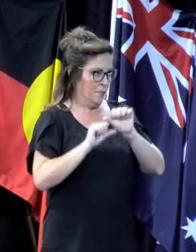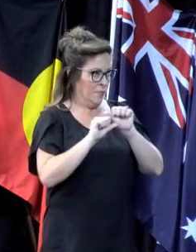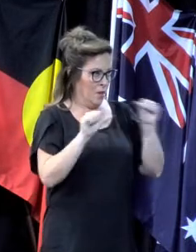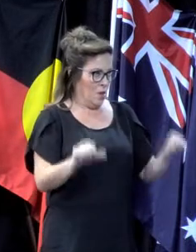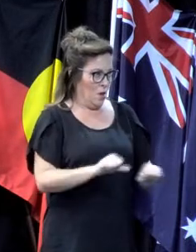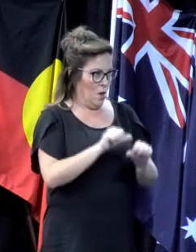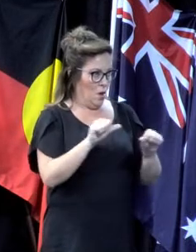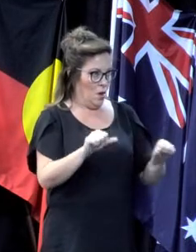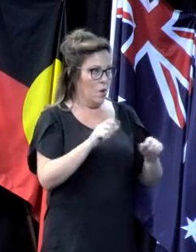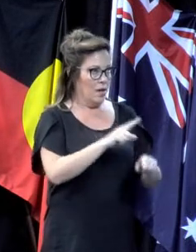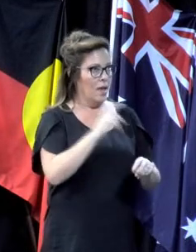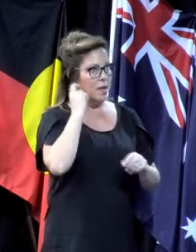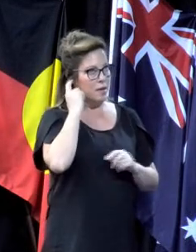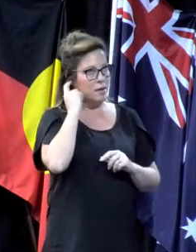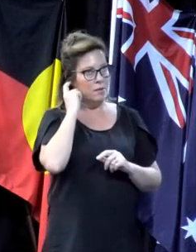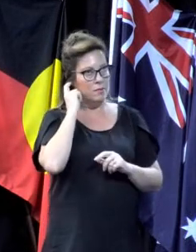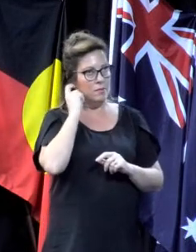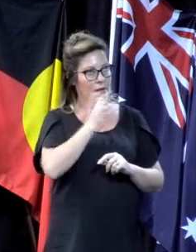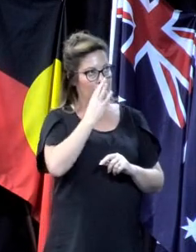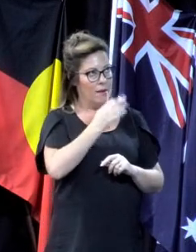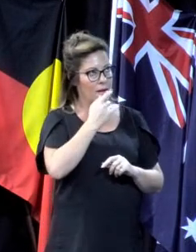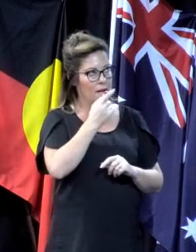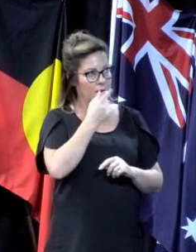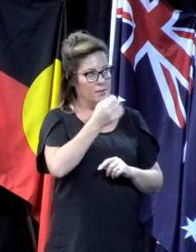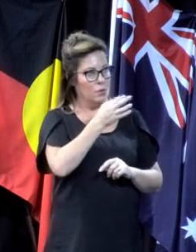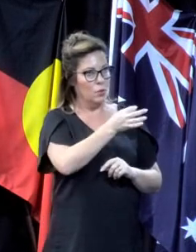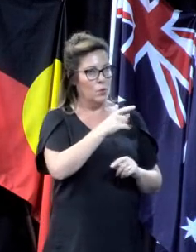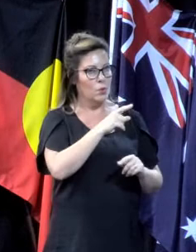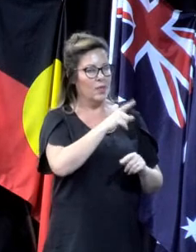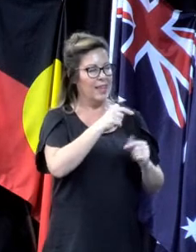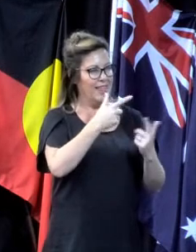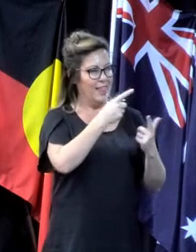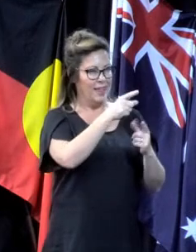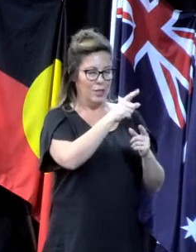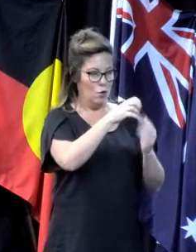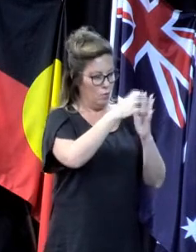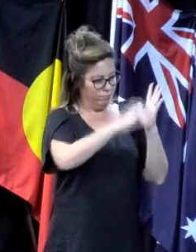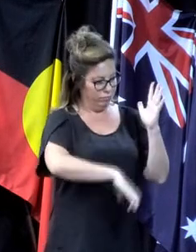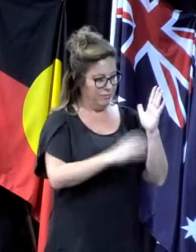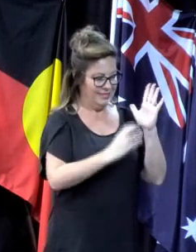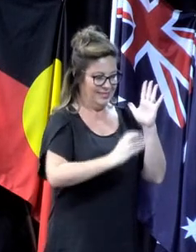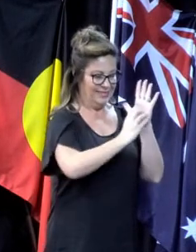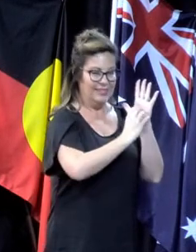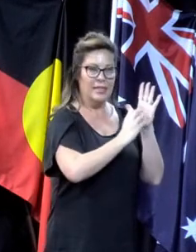And it's in Paragraph 44 of your statement. The part I want to look at is page ten.